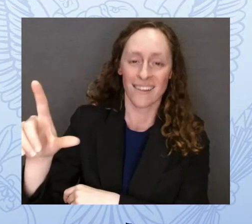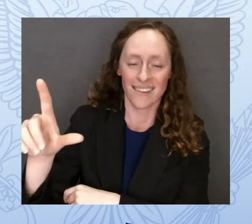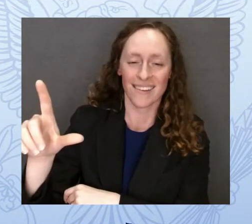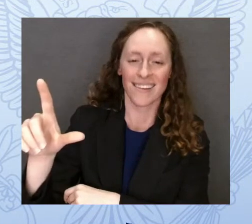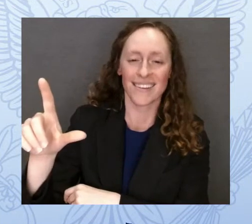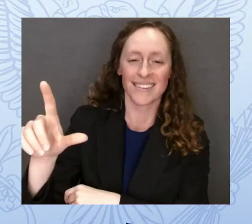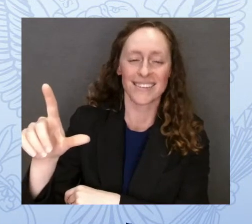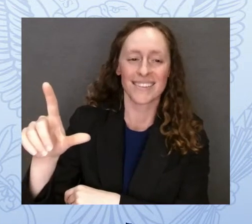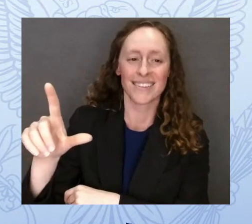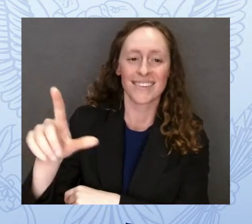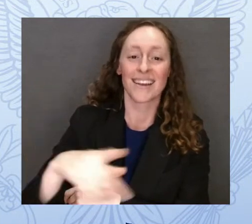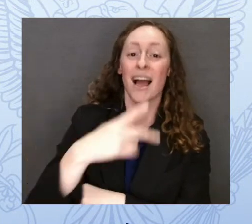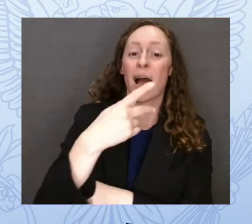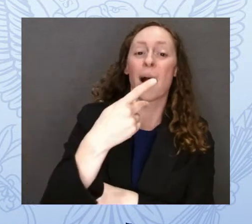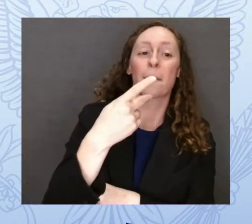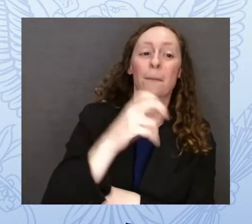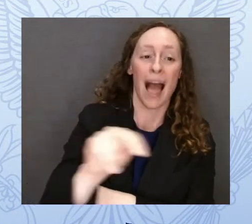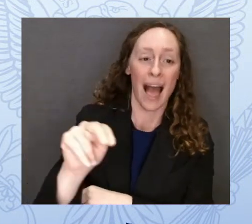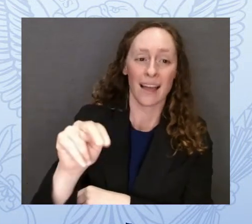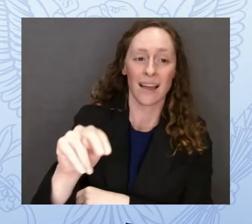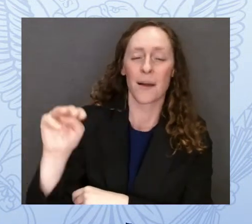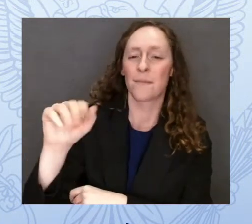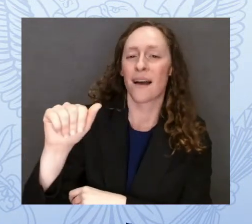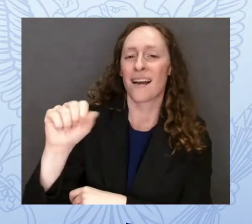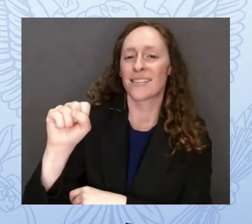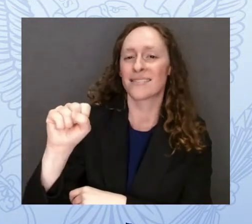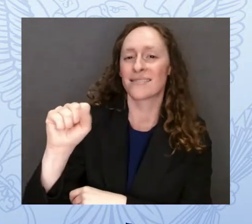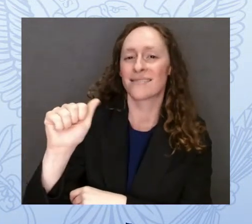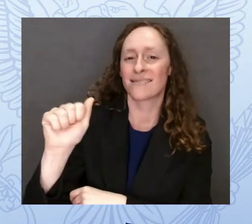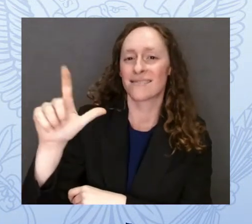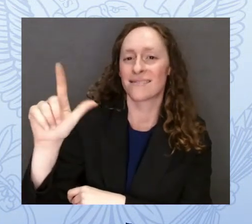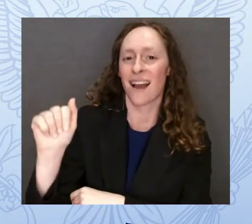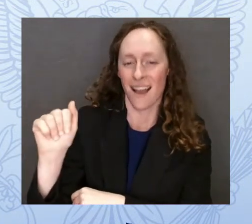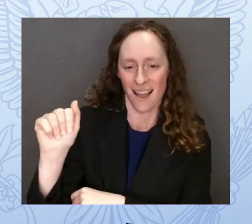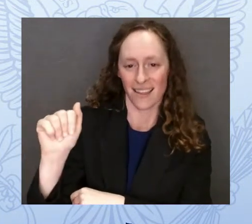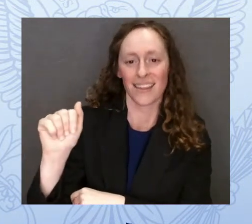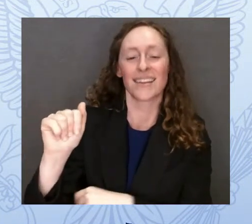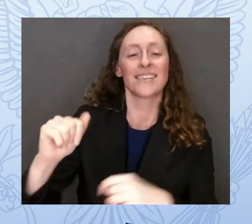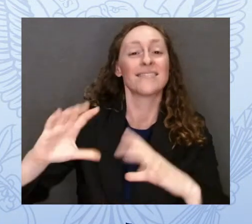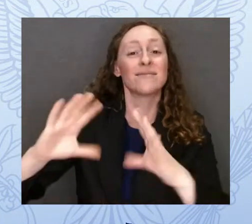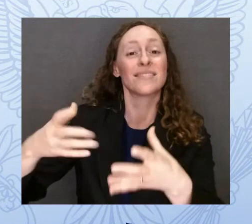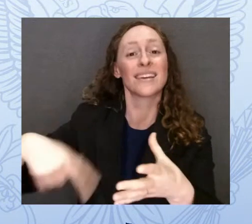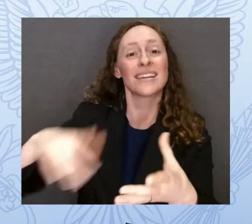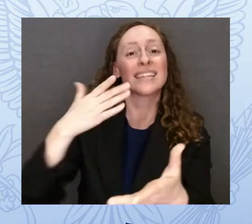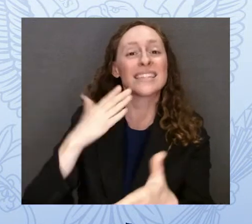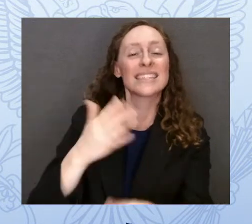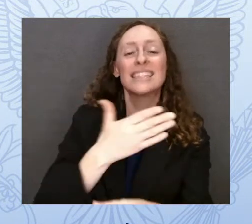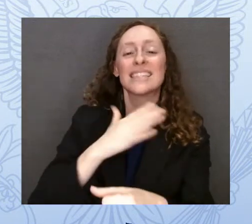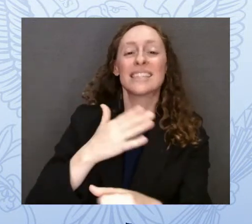from the University of Pennsylvania, who are bringing a little piece of my hometown to the White House,